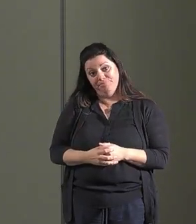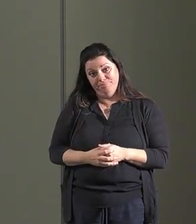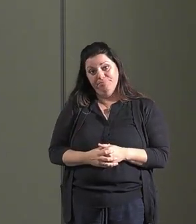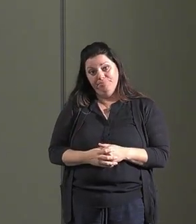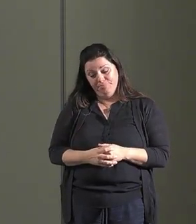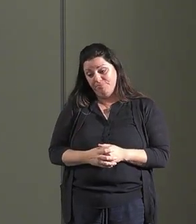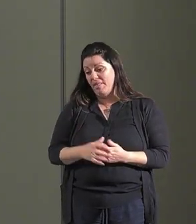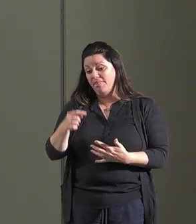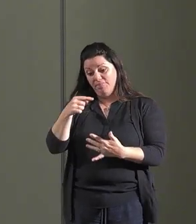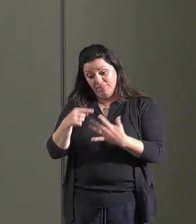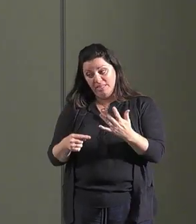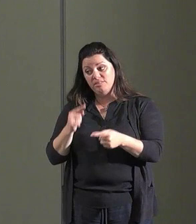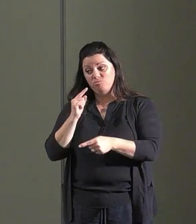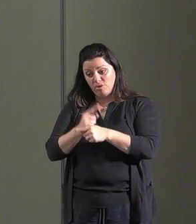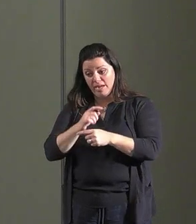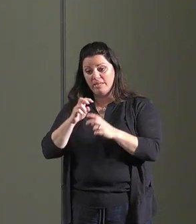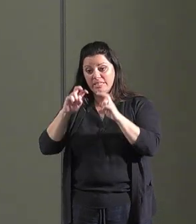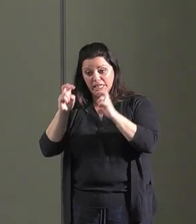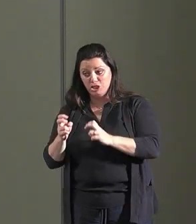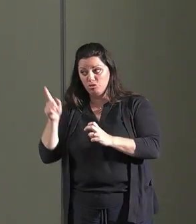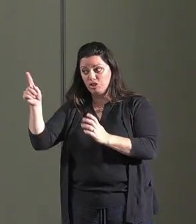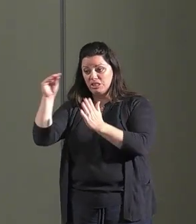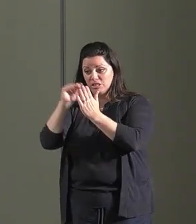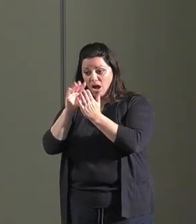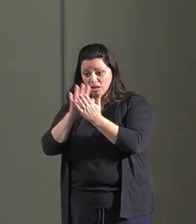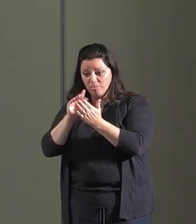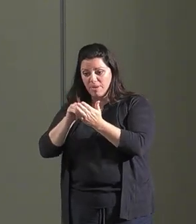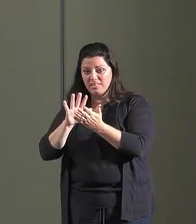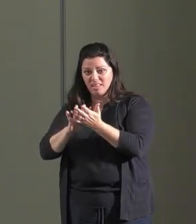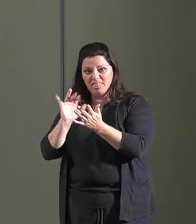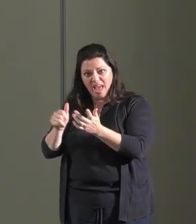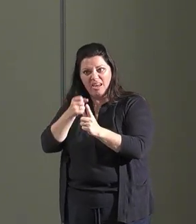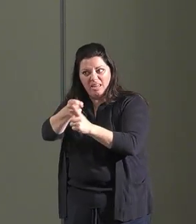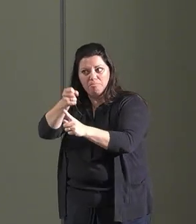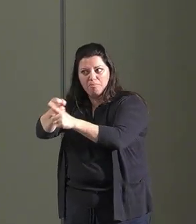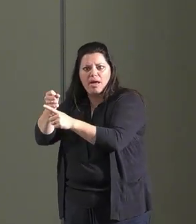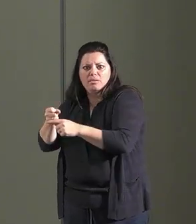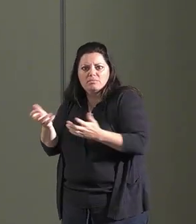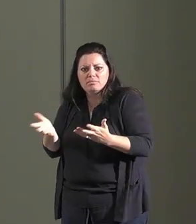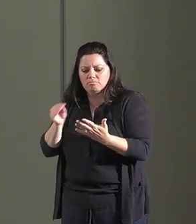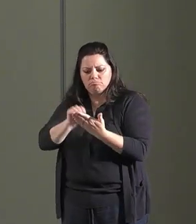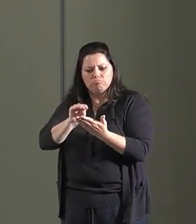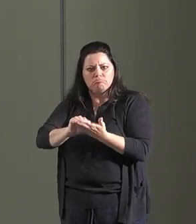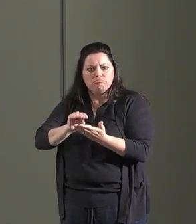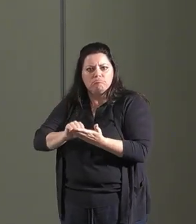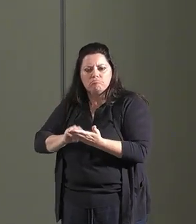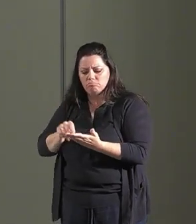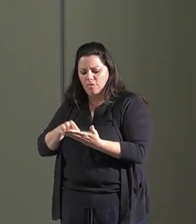These are the issues. She is documented the impact. She documented how the code is. What